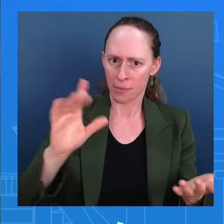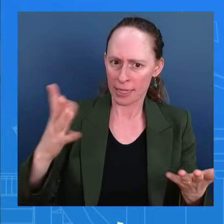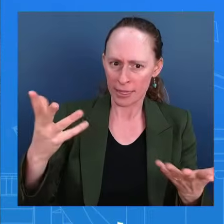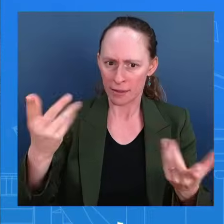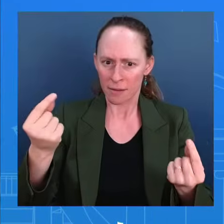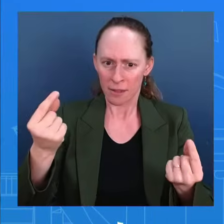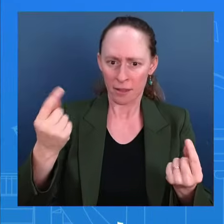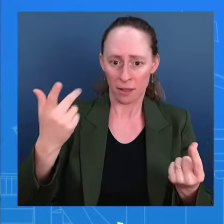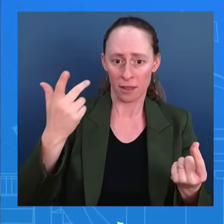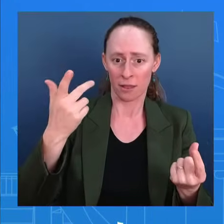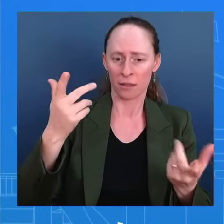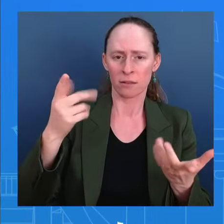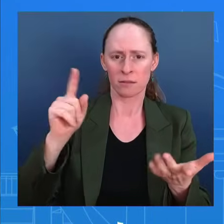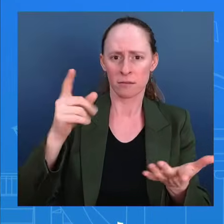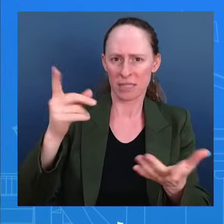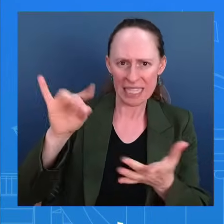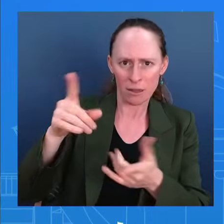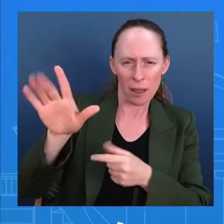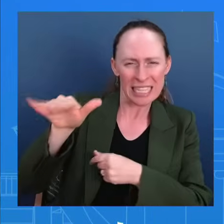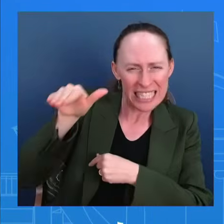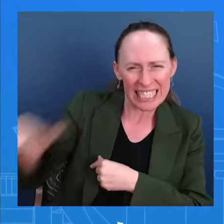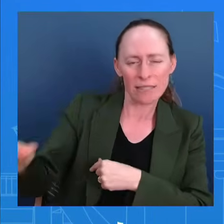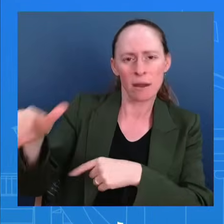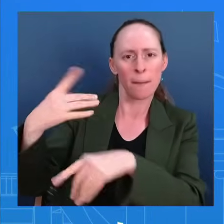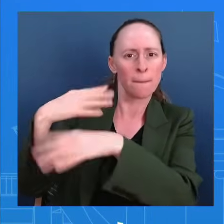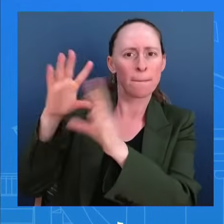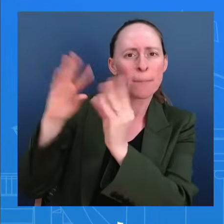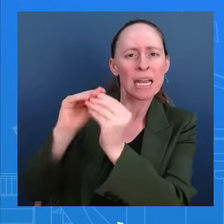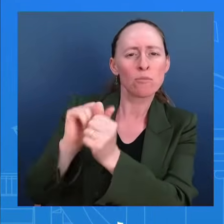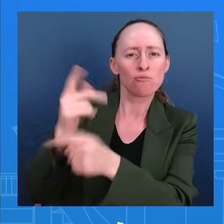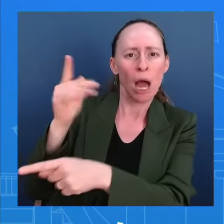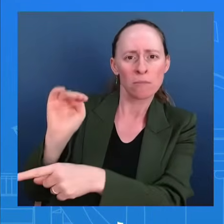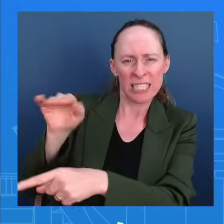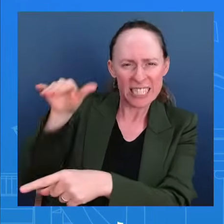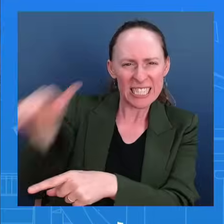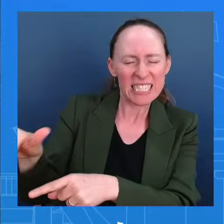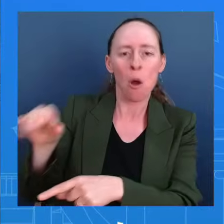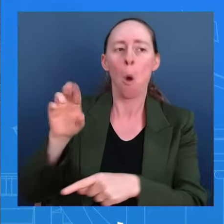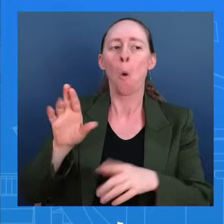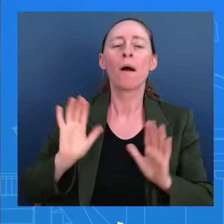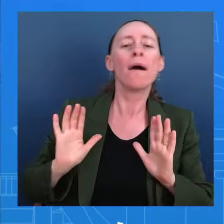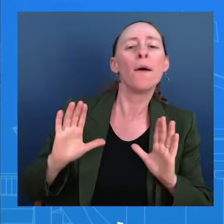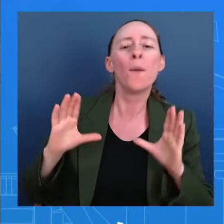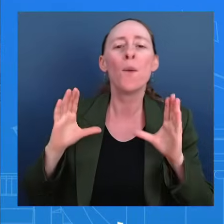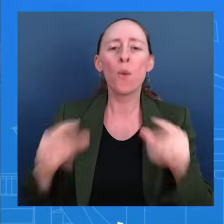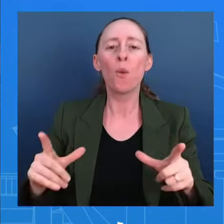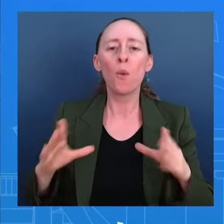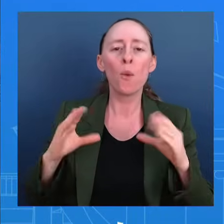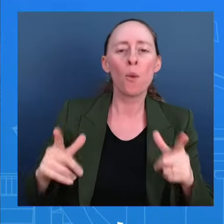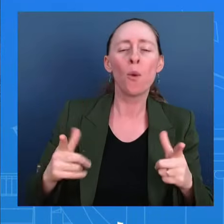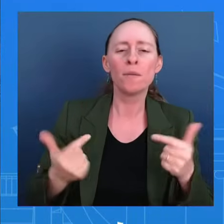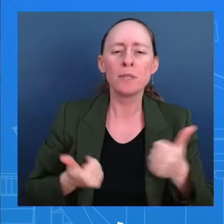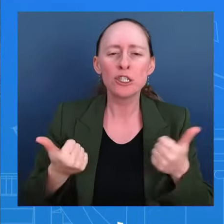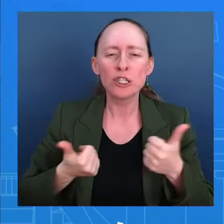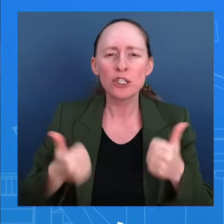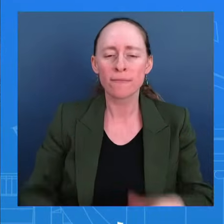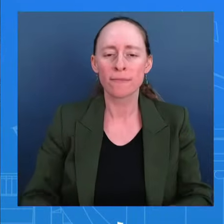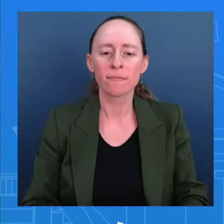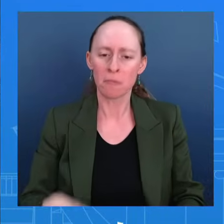Ms. Jean-Pierre: It was dir- -- direct, and it was productive. That's what I'll share. The Press: And can we say at this point if Israel has made a decision on how they want to respond?